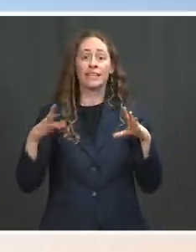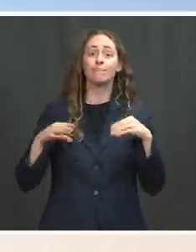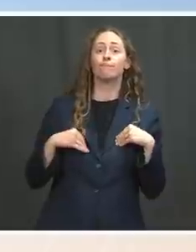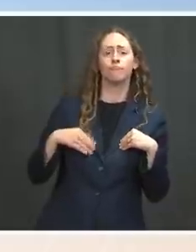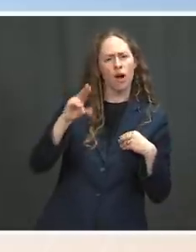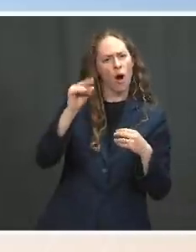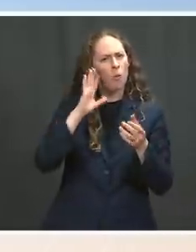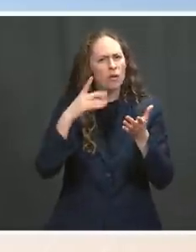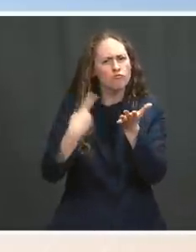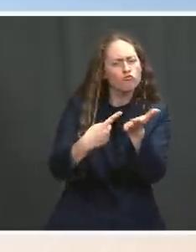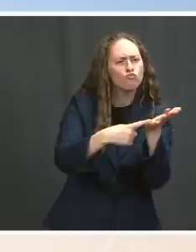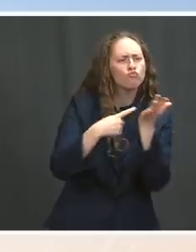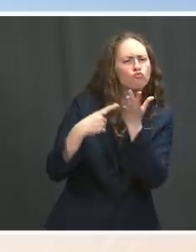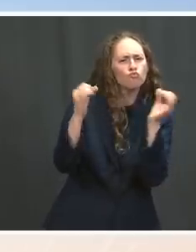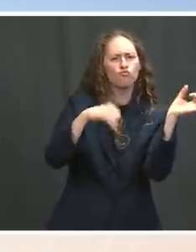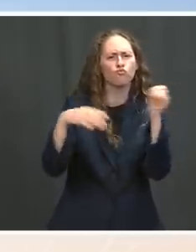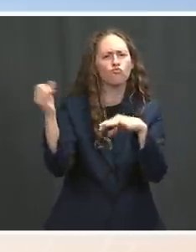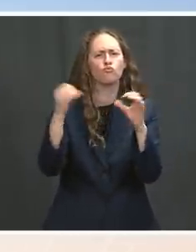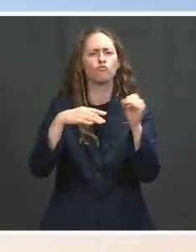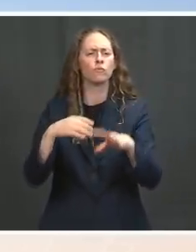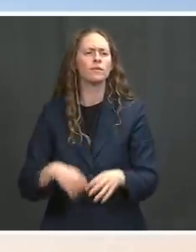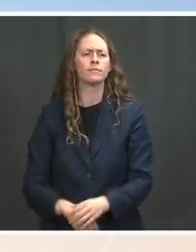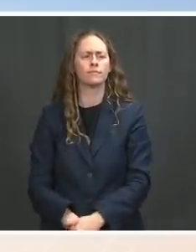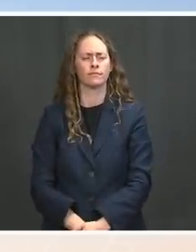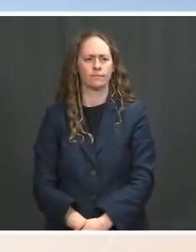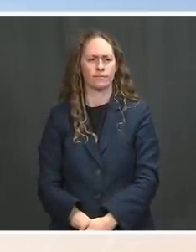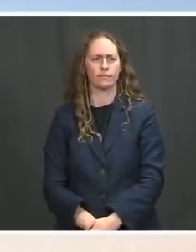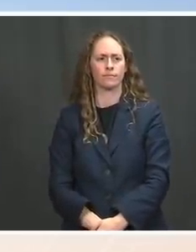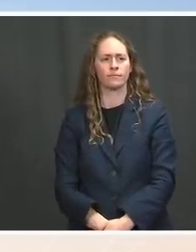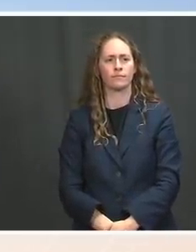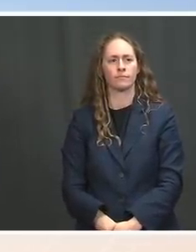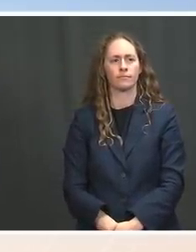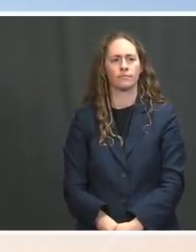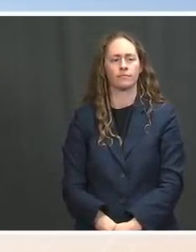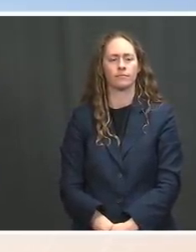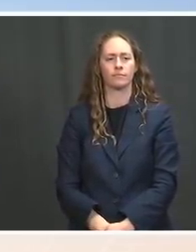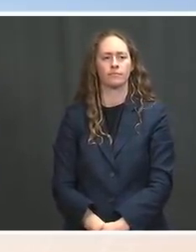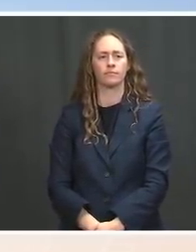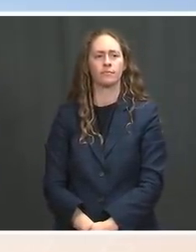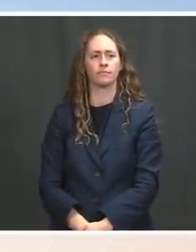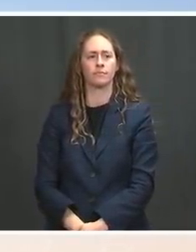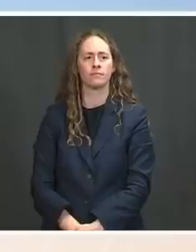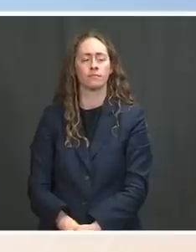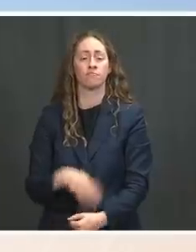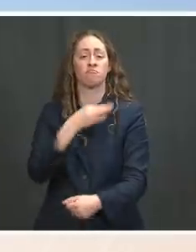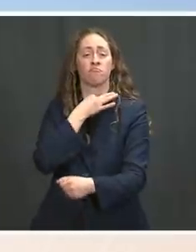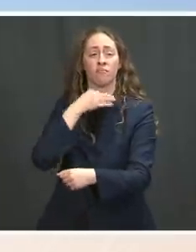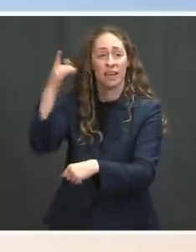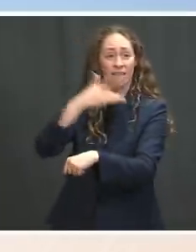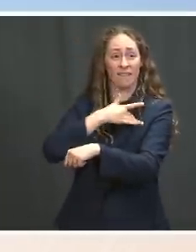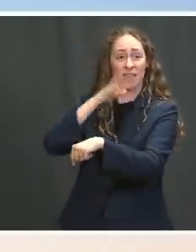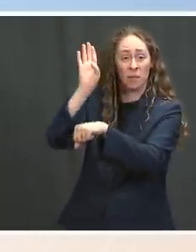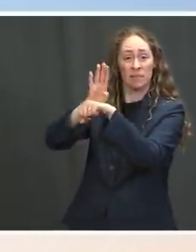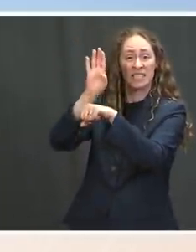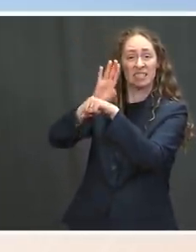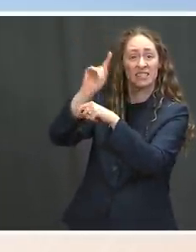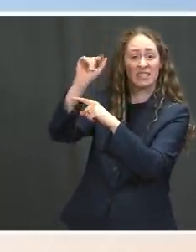where he may have said, "I'm willing to go to 25 percent instead of 28 percent"? Ms. Psaki: Well he's conveyed that, certainly, publicly,